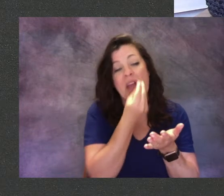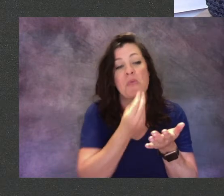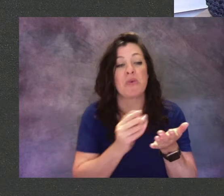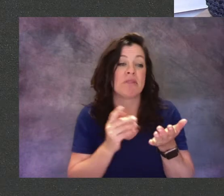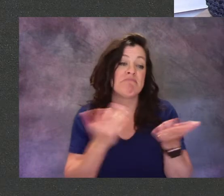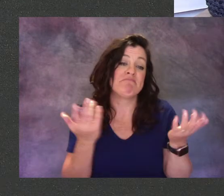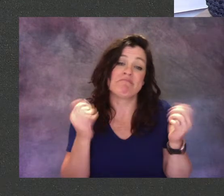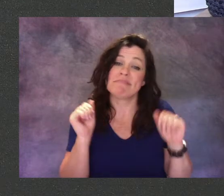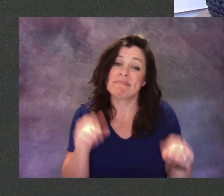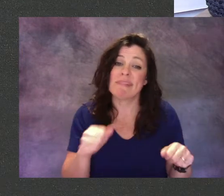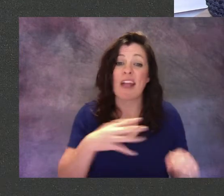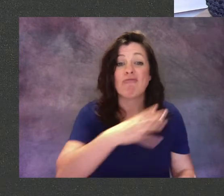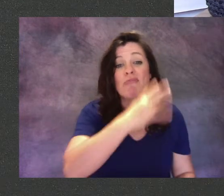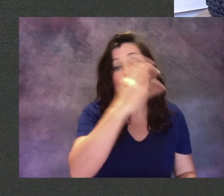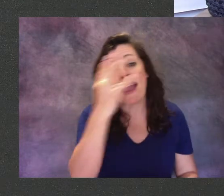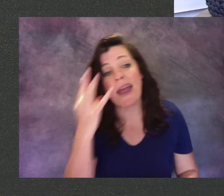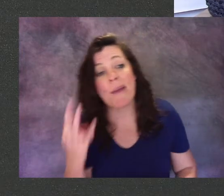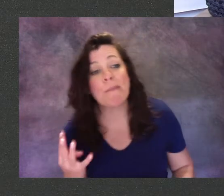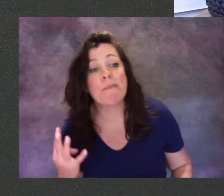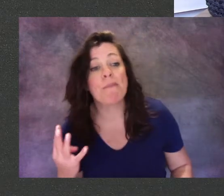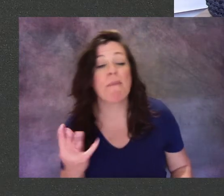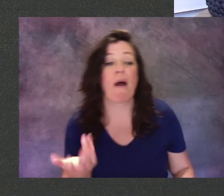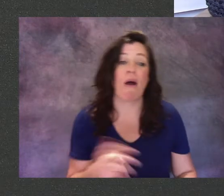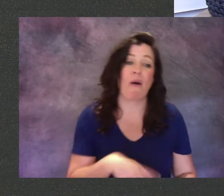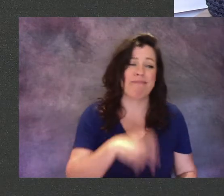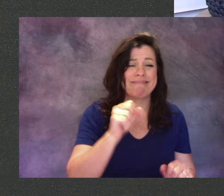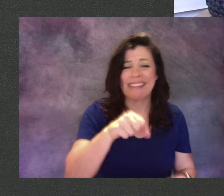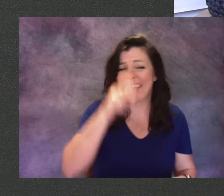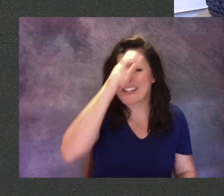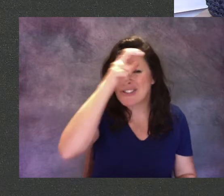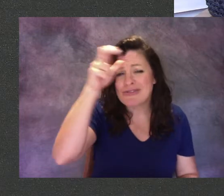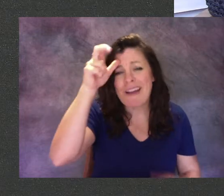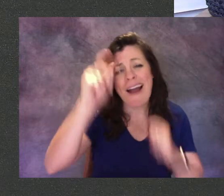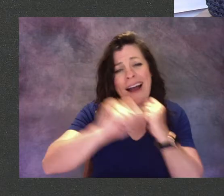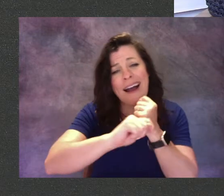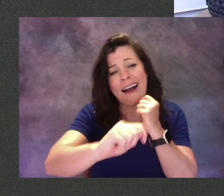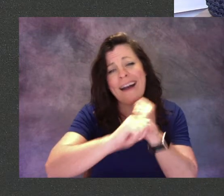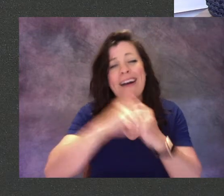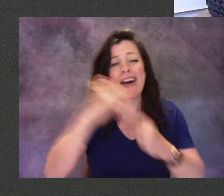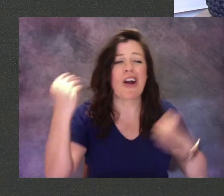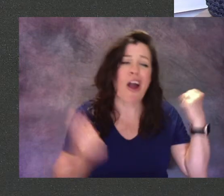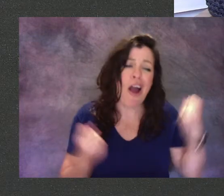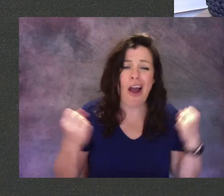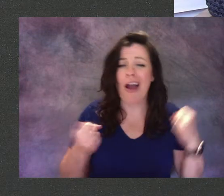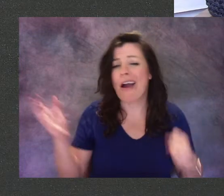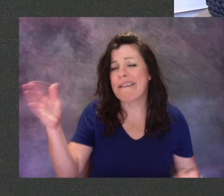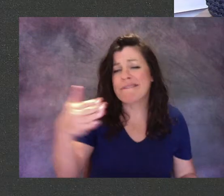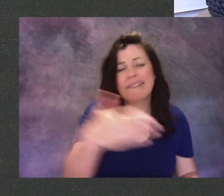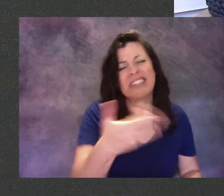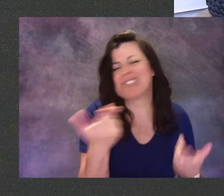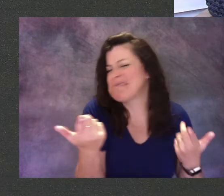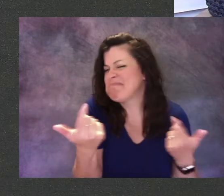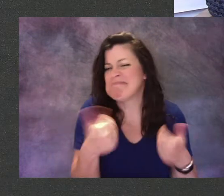you can draw trucks, You can draw cars, You can draw fish, you can draw whatever you think is awesome, okay?